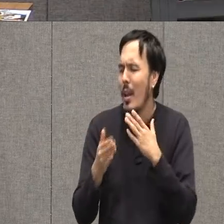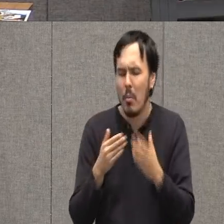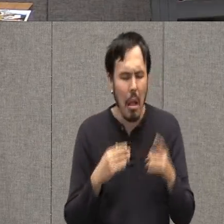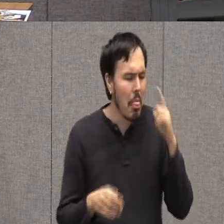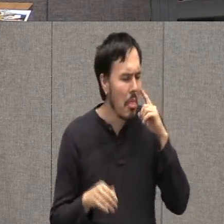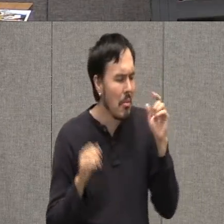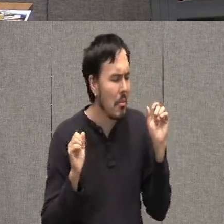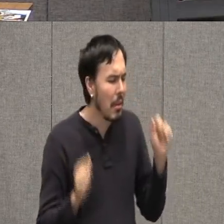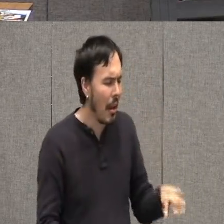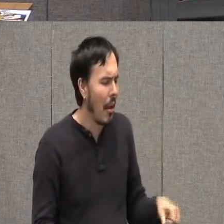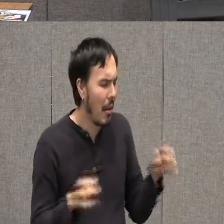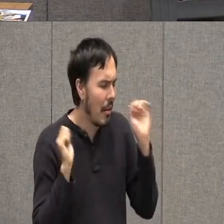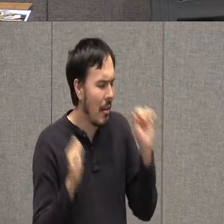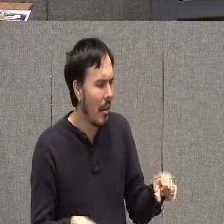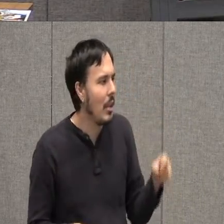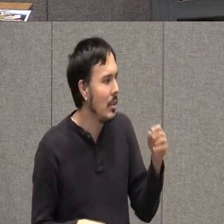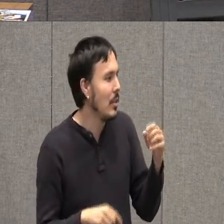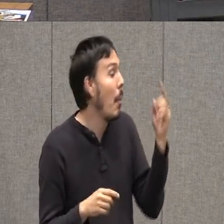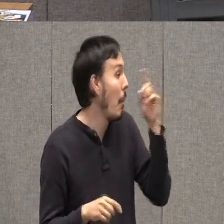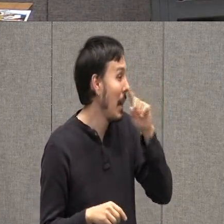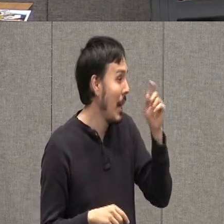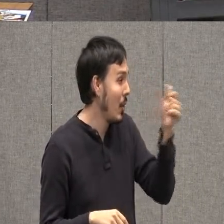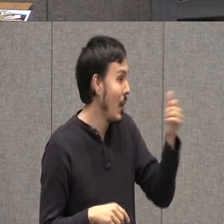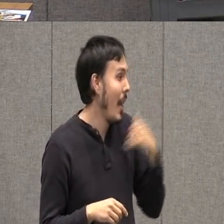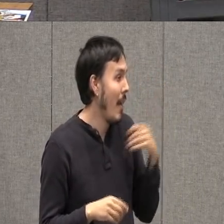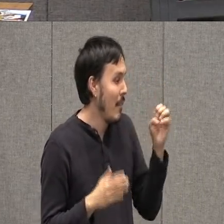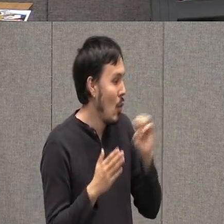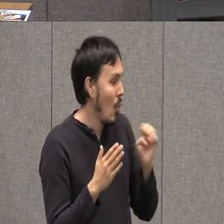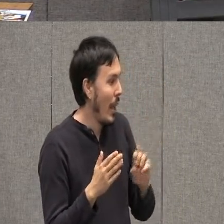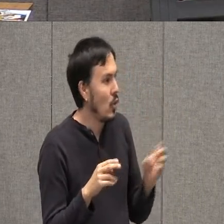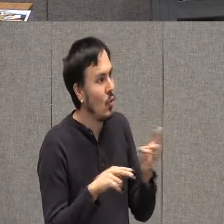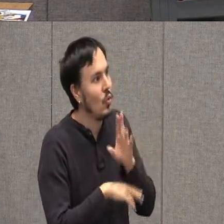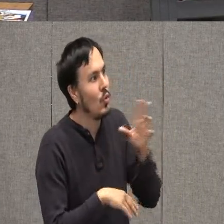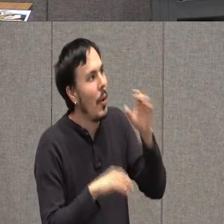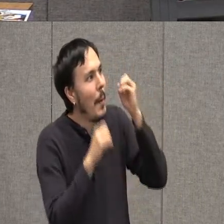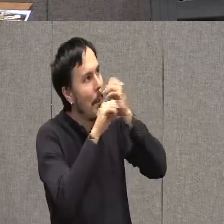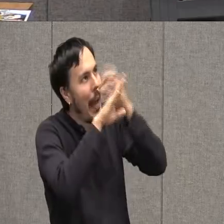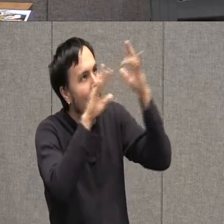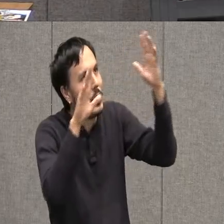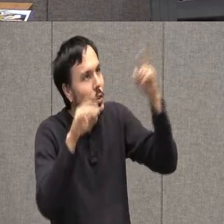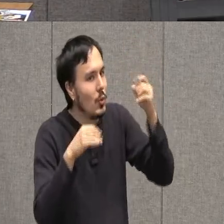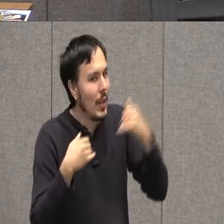Just pretend you have an eraser. Use your imagination. Pretend you have an eraser.